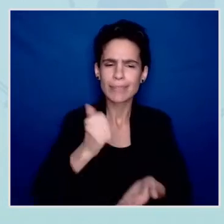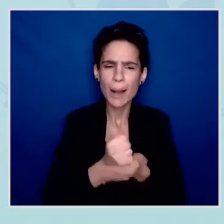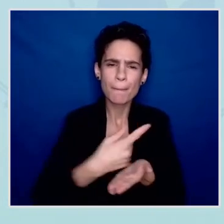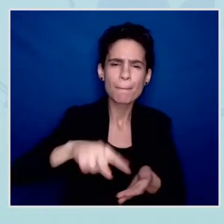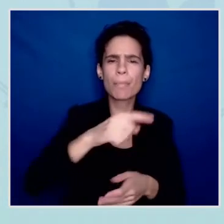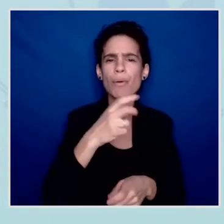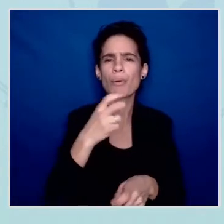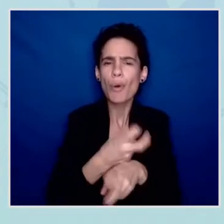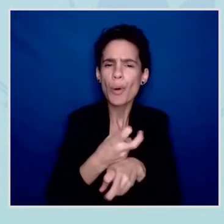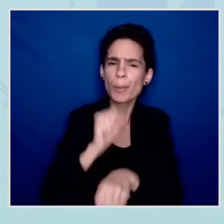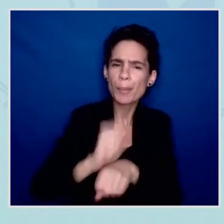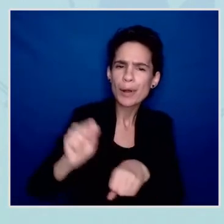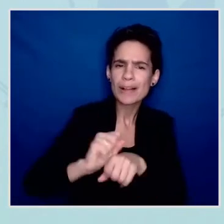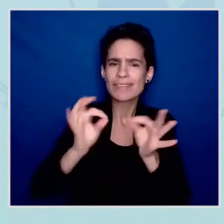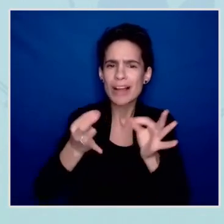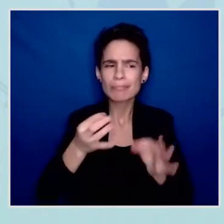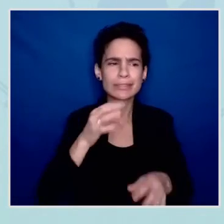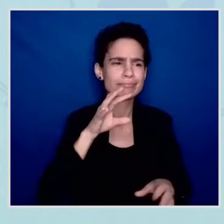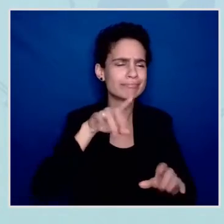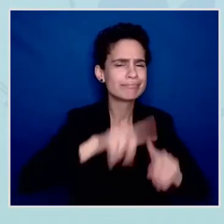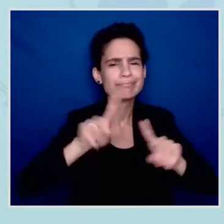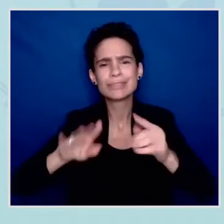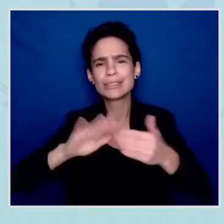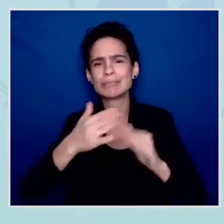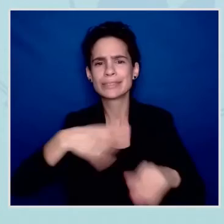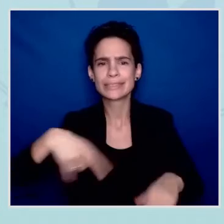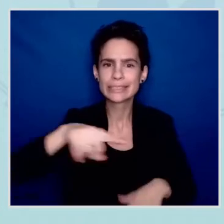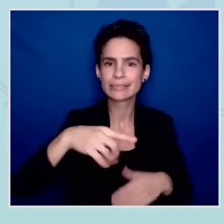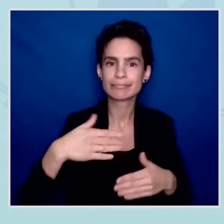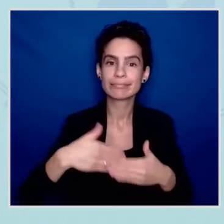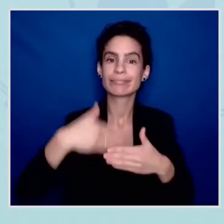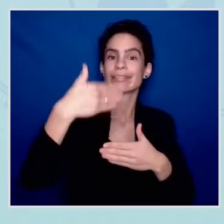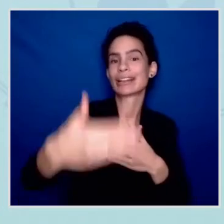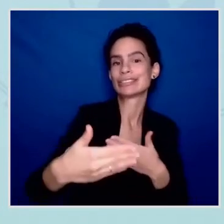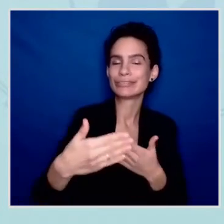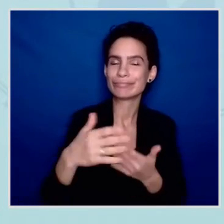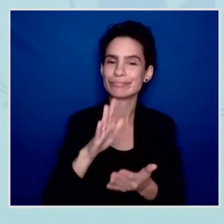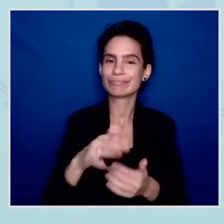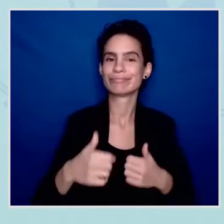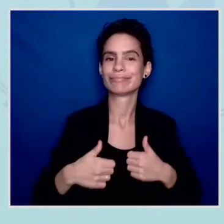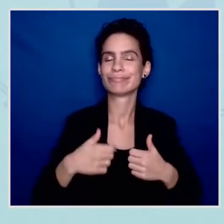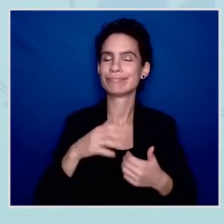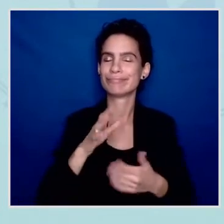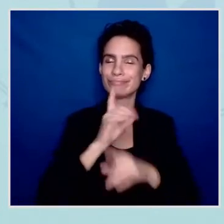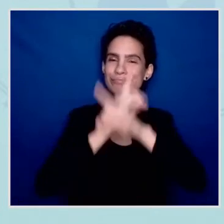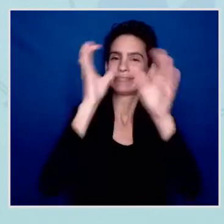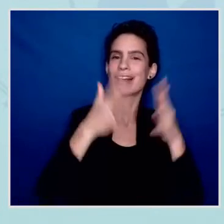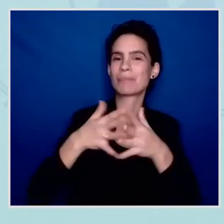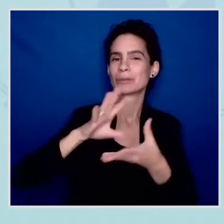GET TO WORK. I AM EXCITED TO GET TO WORK ON A NATIONAL SCALE TO HELP REALIZE THE VISION OF THE PRESIDENT-ELECT AND VICE PRESIDENT-ELECT, TO HELP MORE